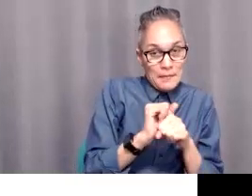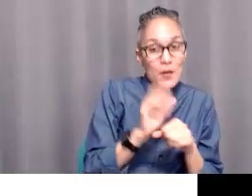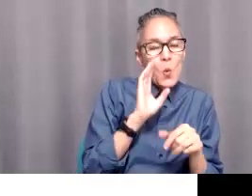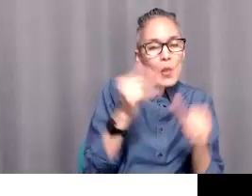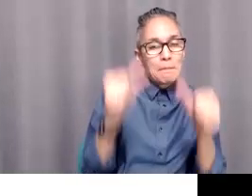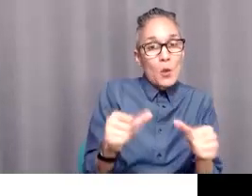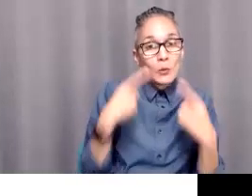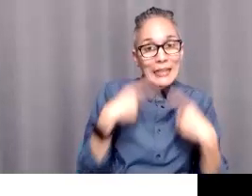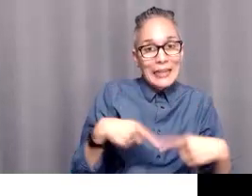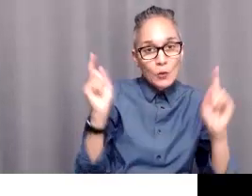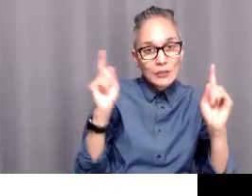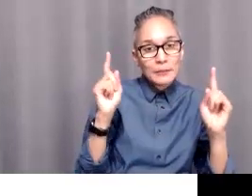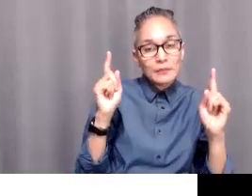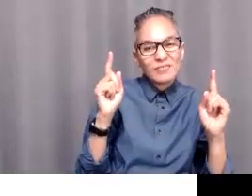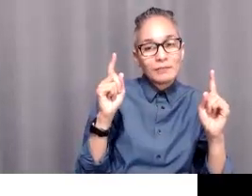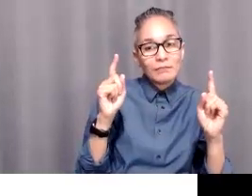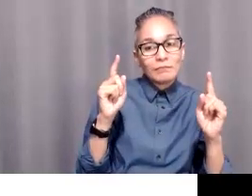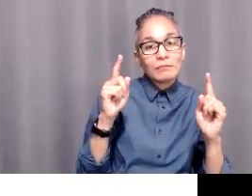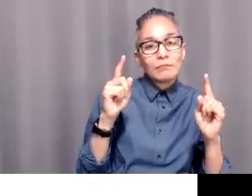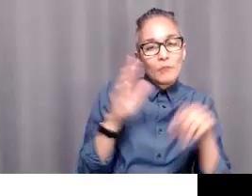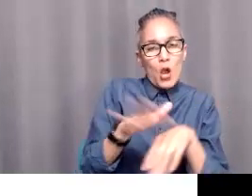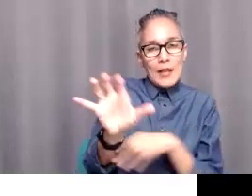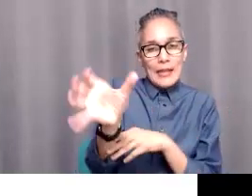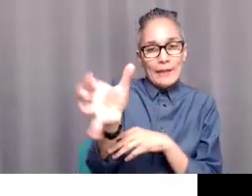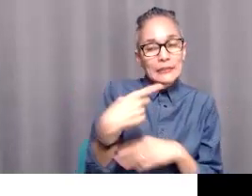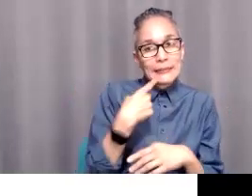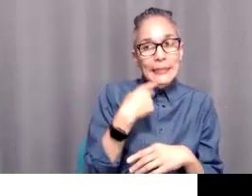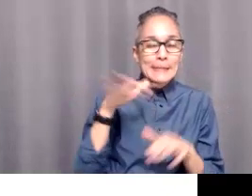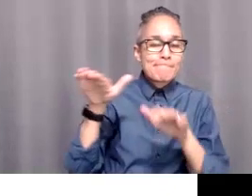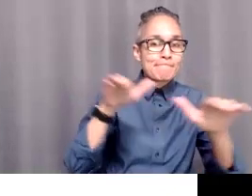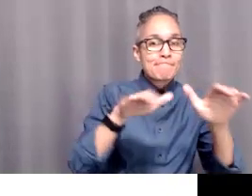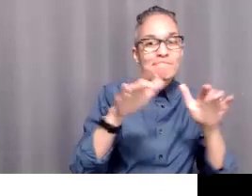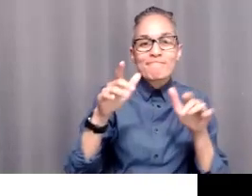an announcement in her course that talks about, that assignment.